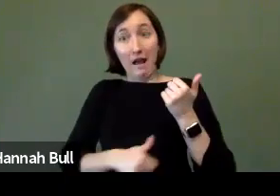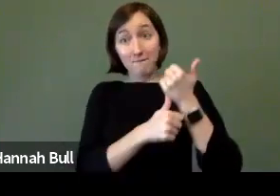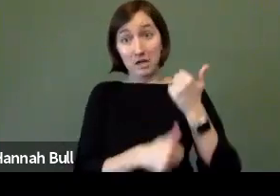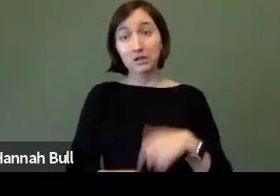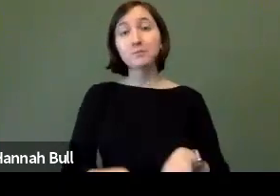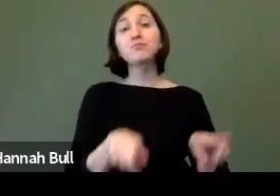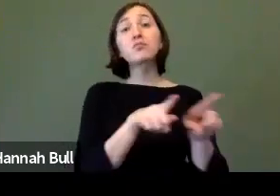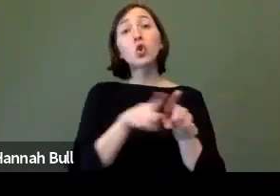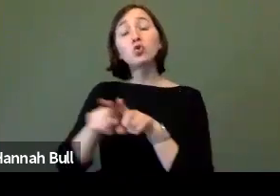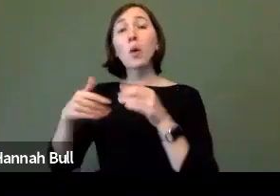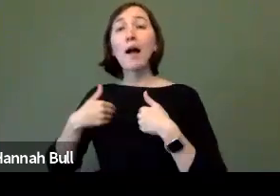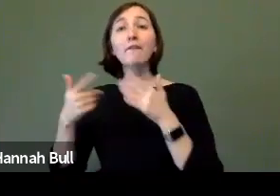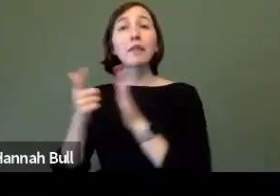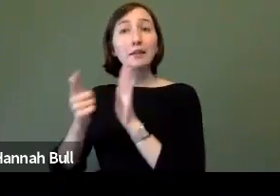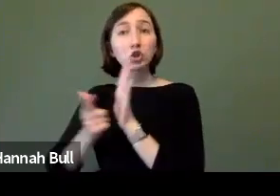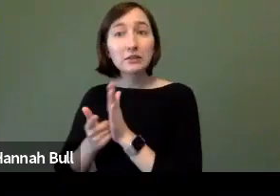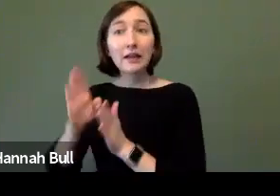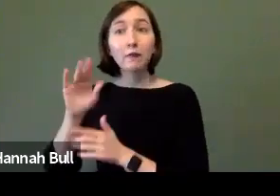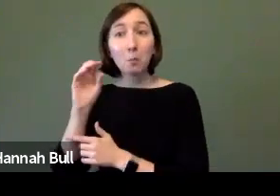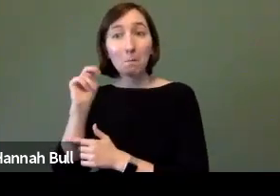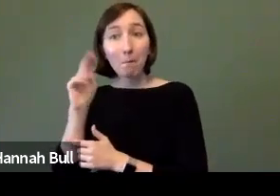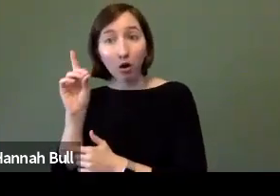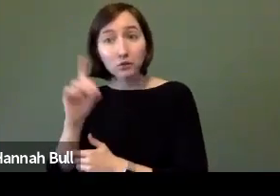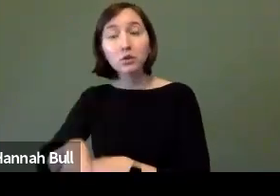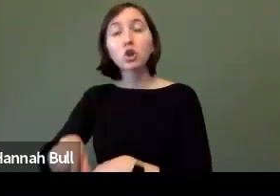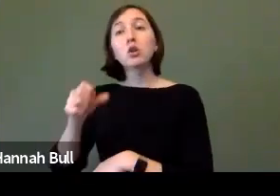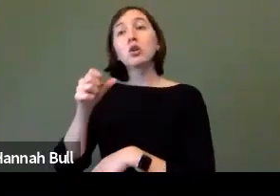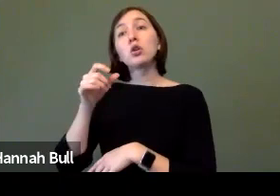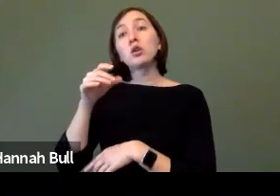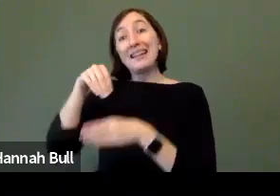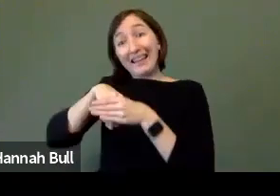So we have a role in educating policy make makers about the issues